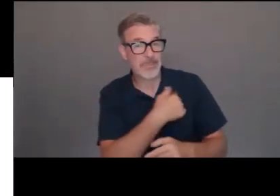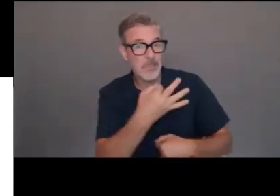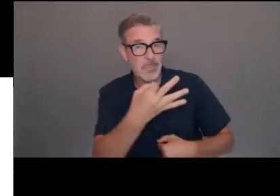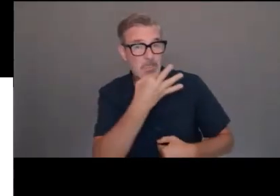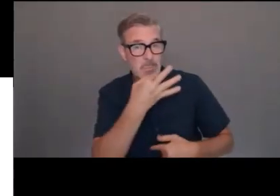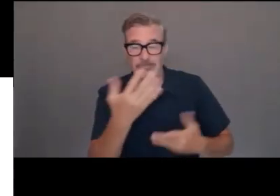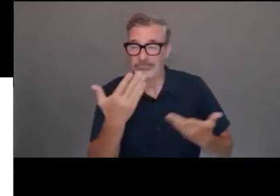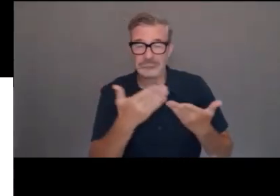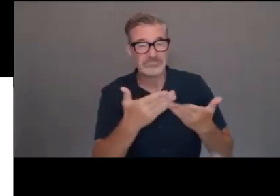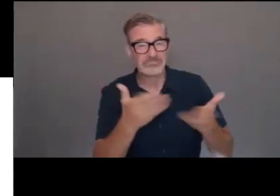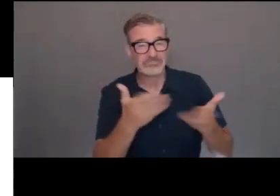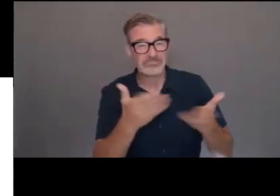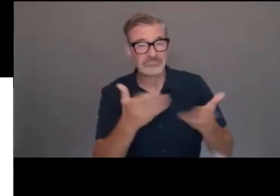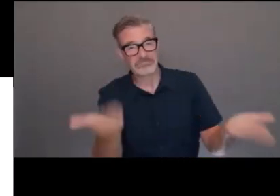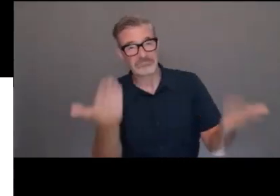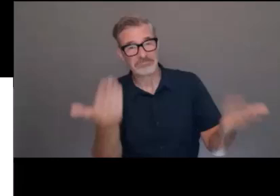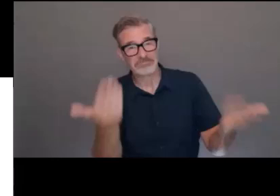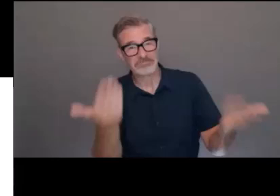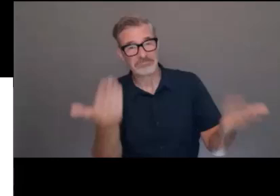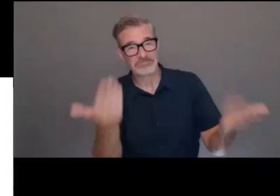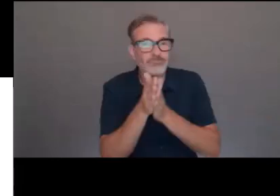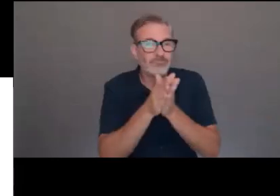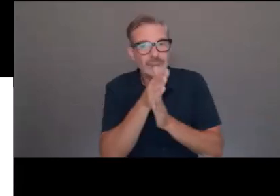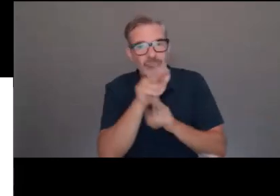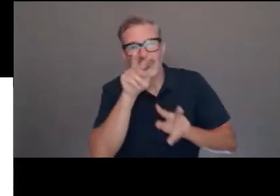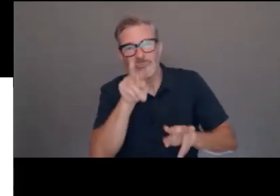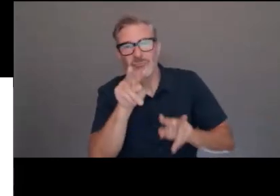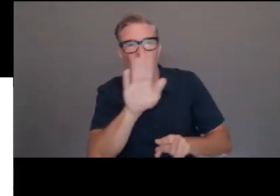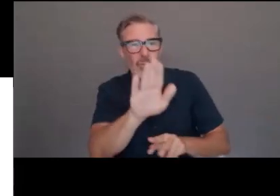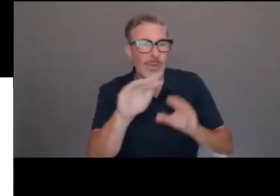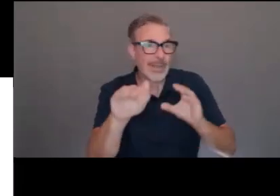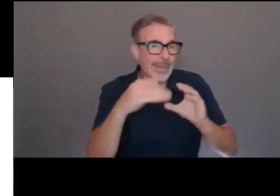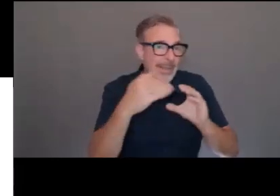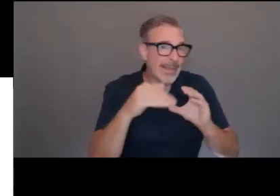and looking forward to getting your emails, your inquiries, and having the opportunity